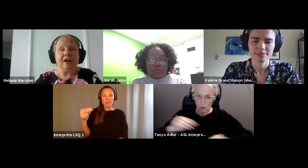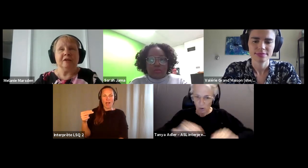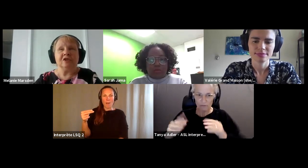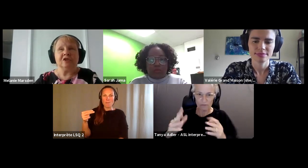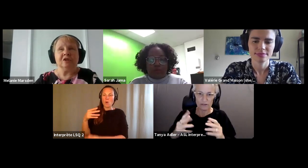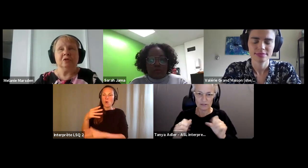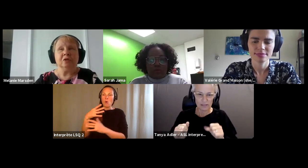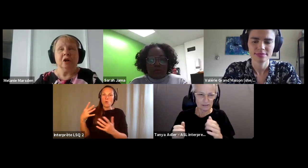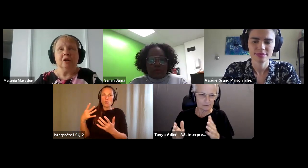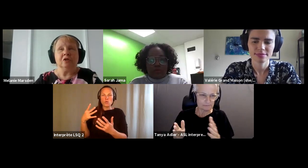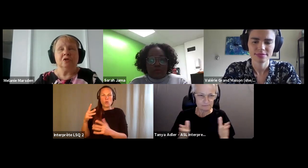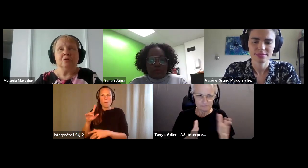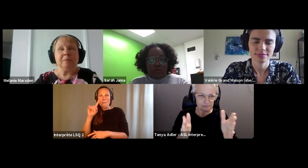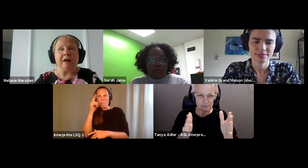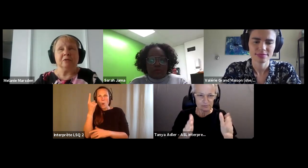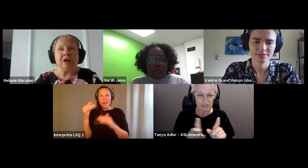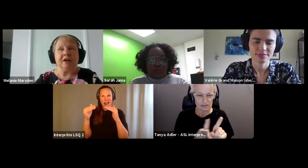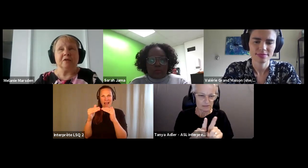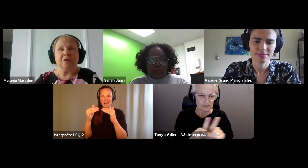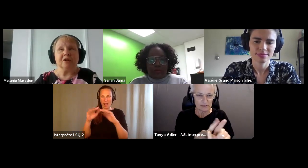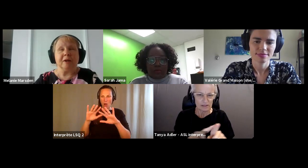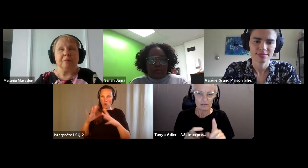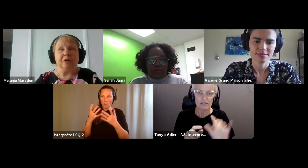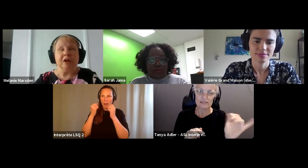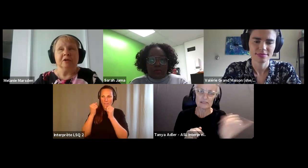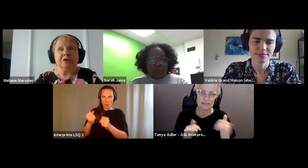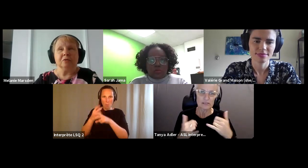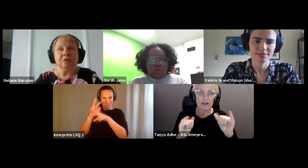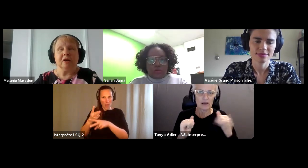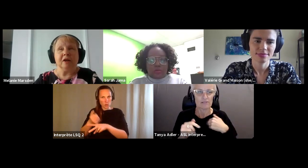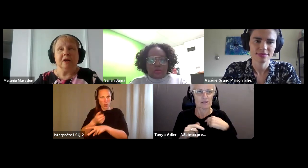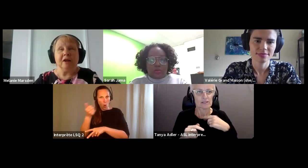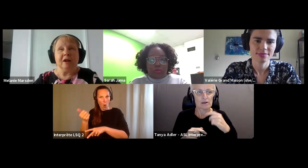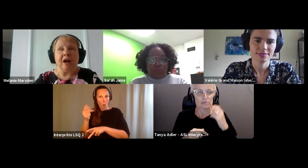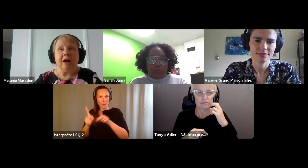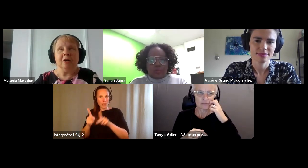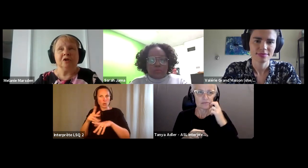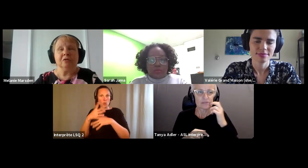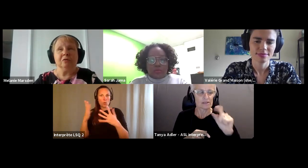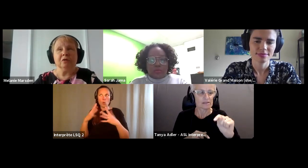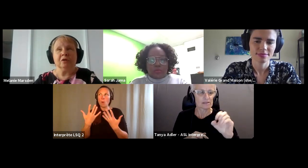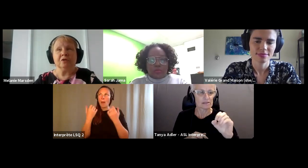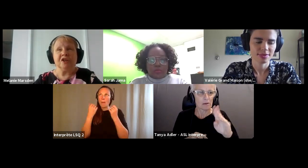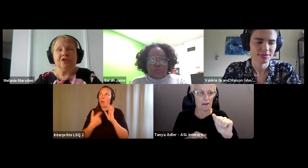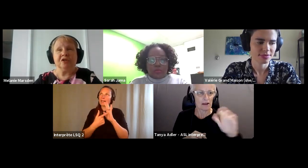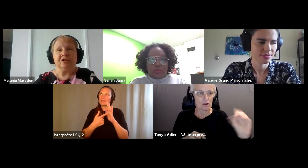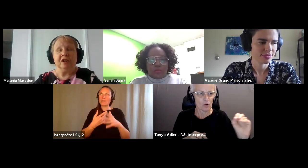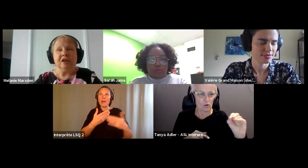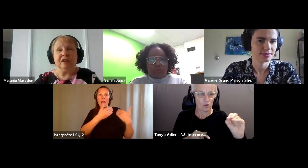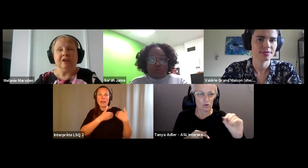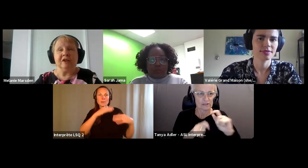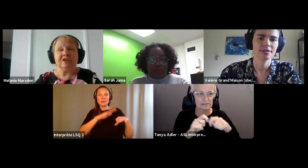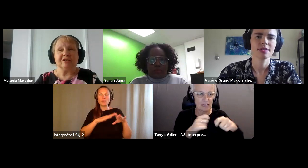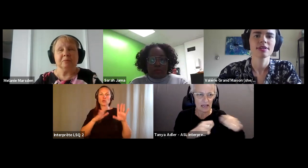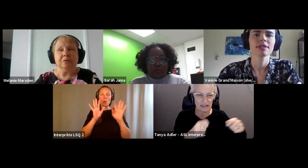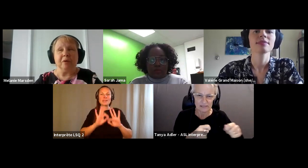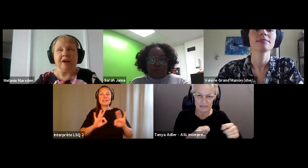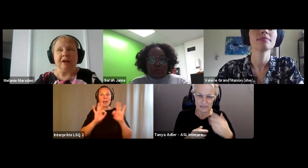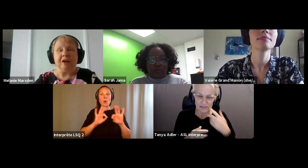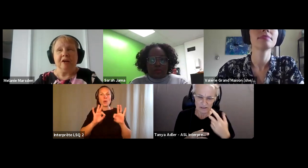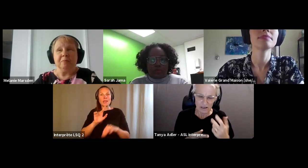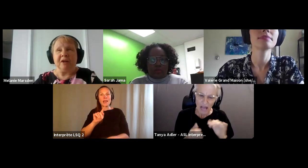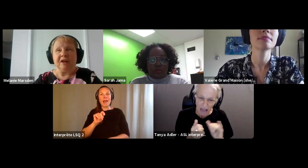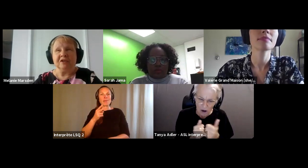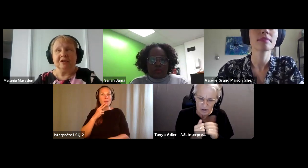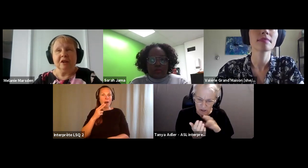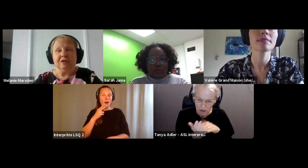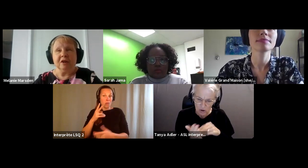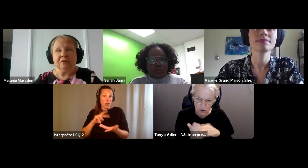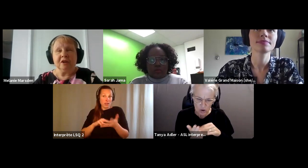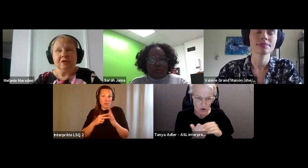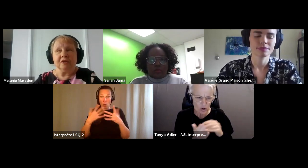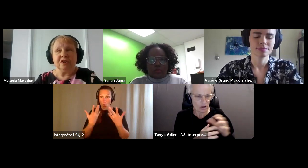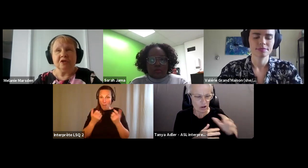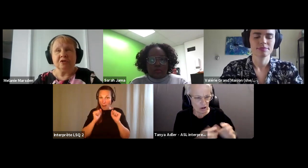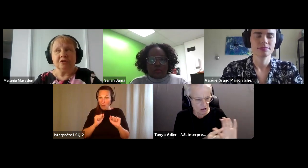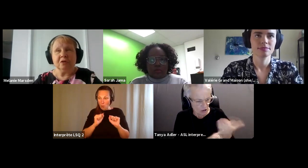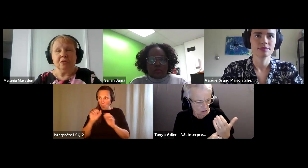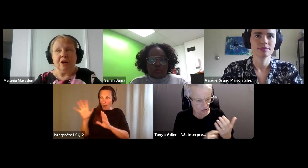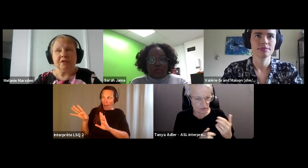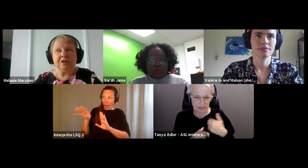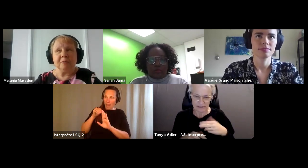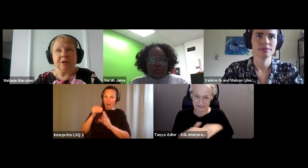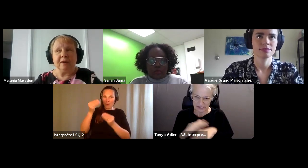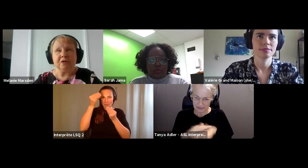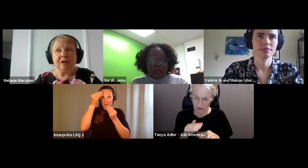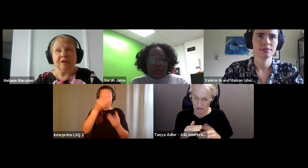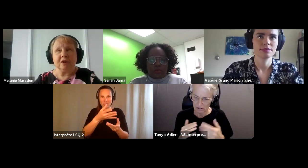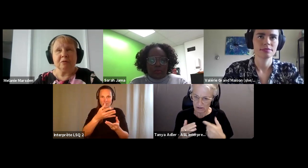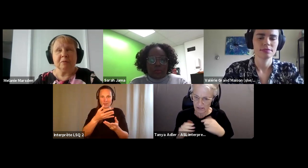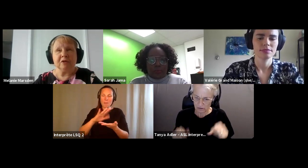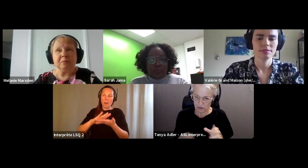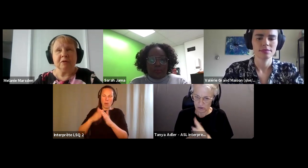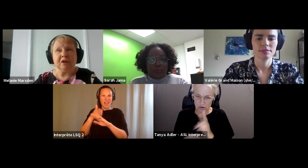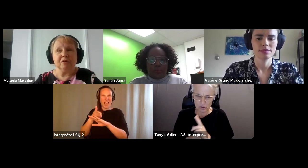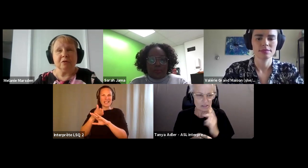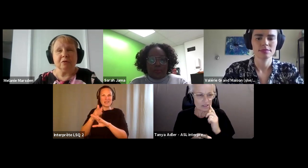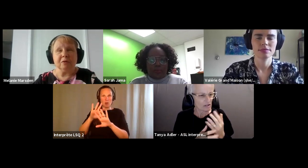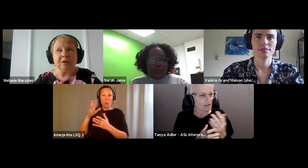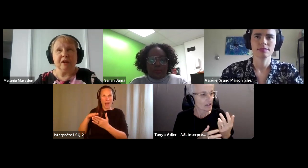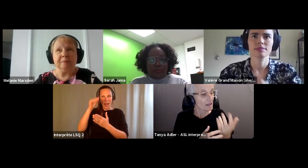Melanie Marsden: and still do tobacco ties, for example, so how to learn her teachings in an accessible way because not only are the teachings last and we have to it's our responsibility to learn again.